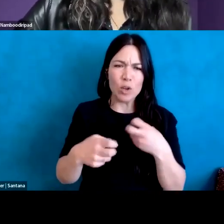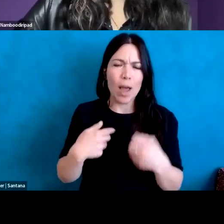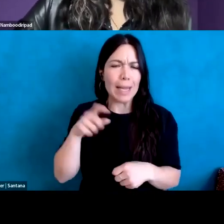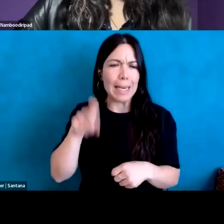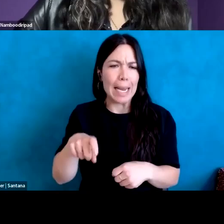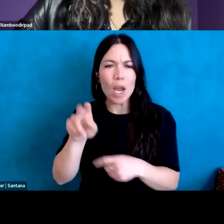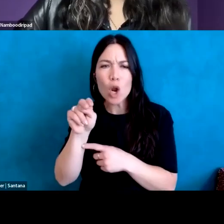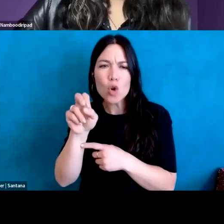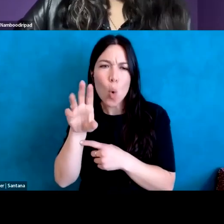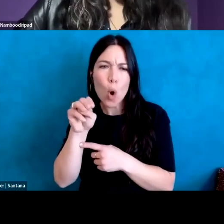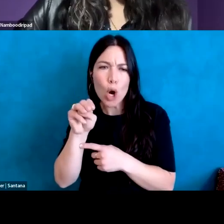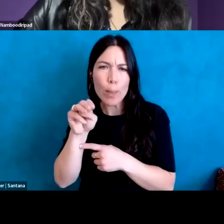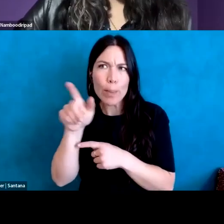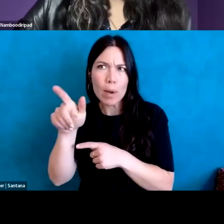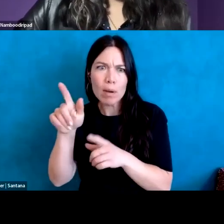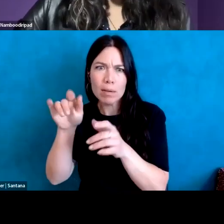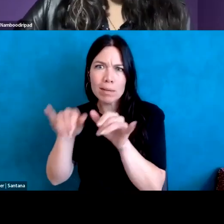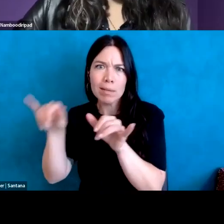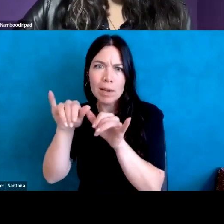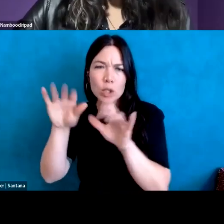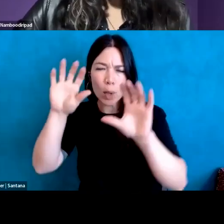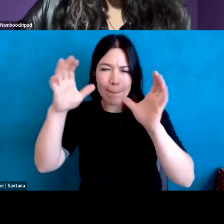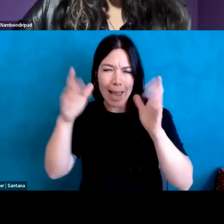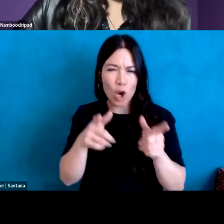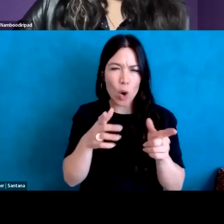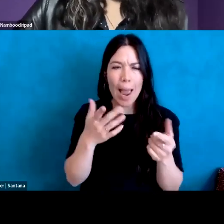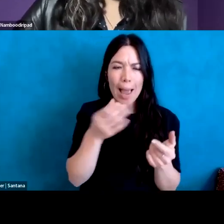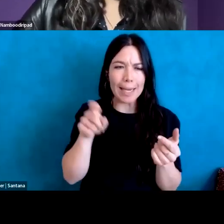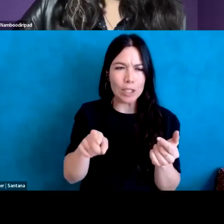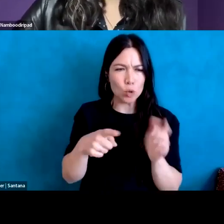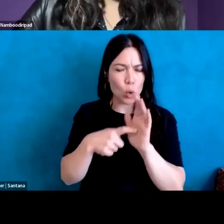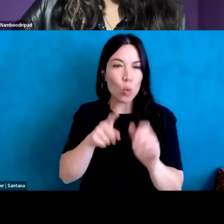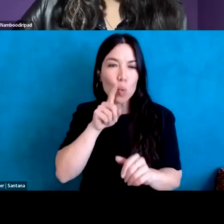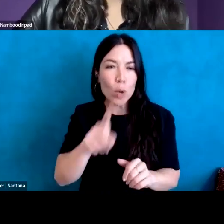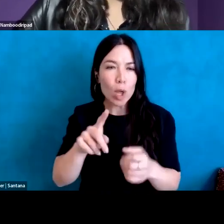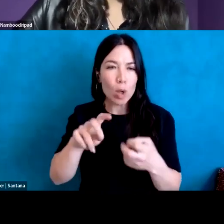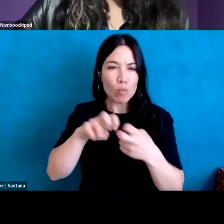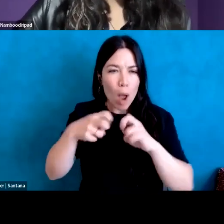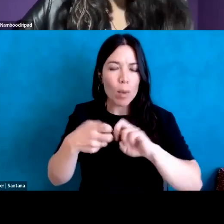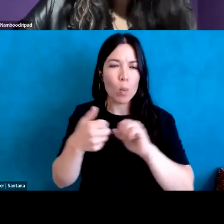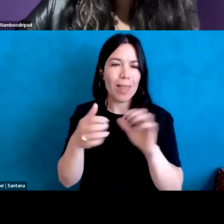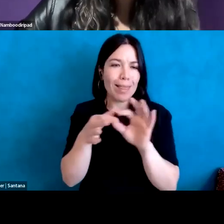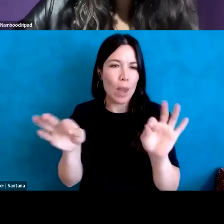in order to show the real problem of language deprivation versus how to avoid valorizing nativeness."